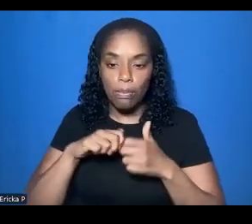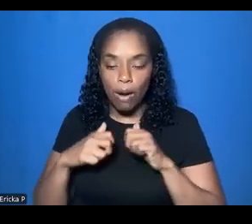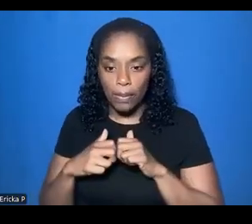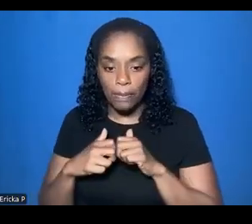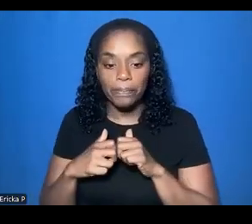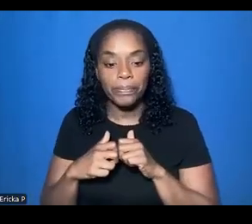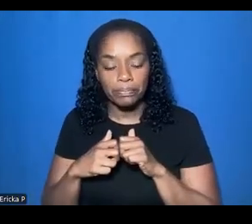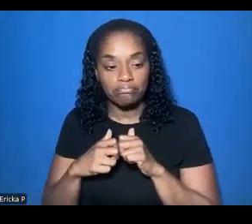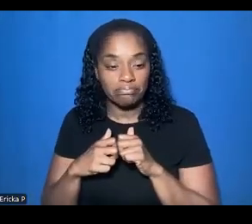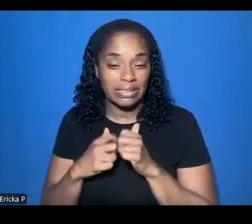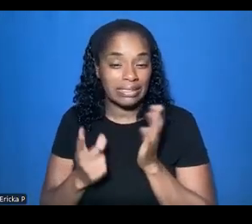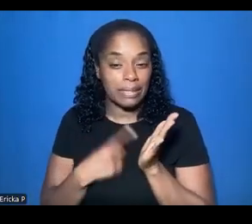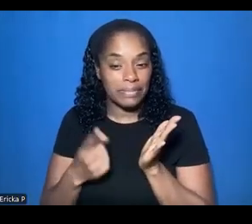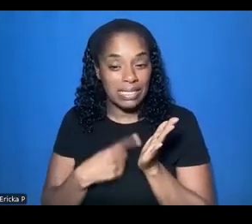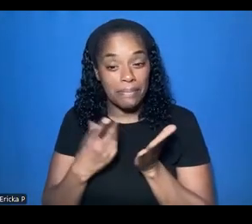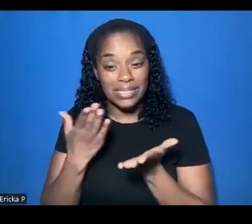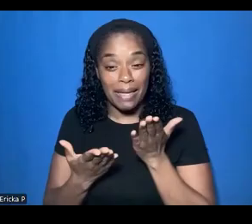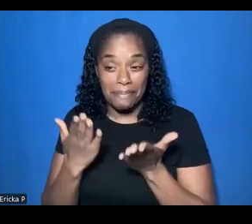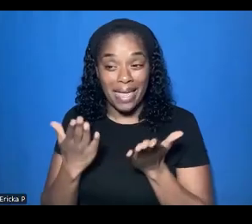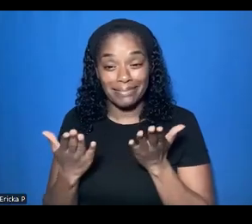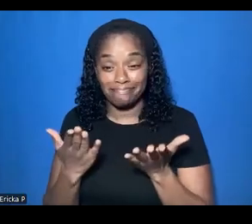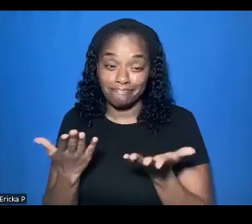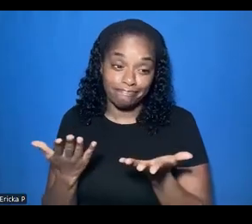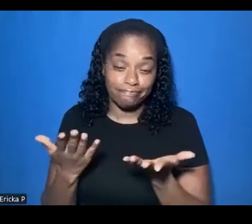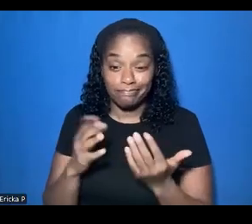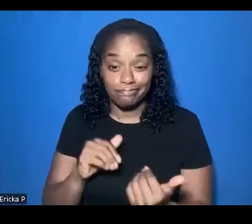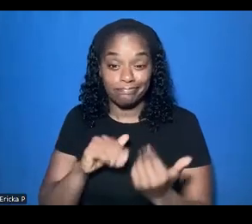Many times they'll face expulsion or they're sent to the office.